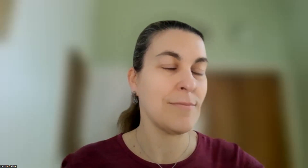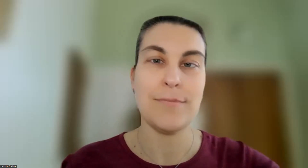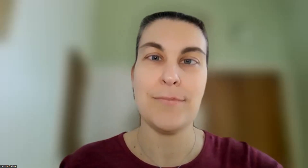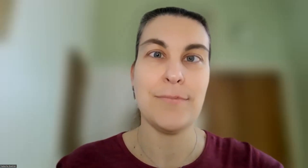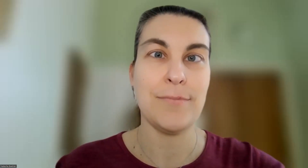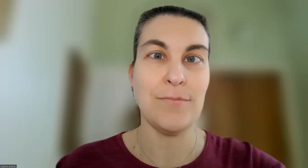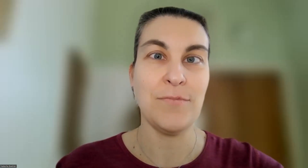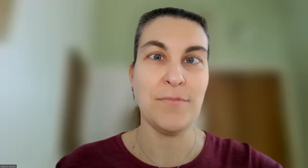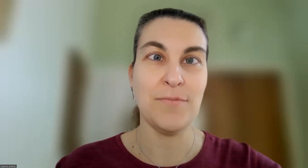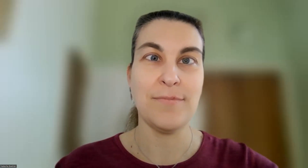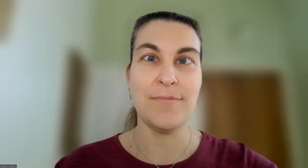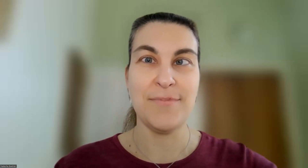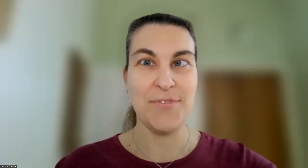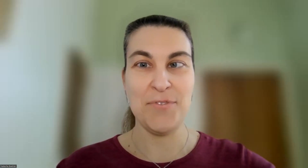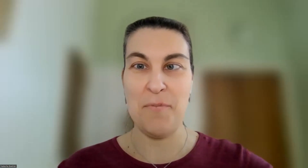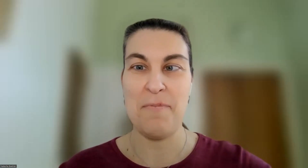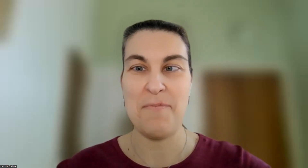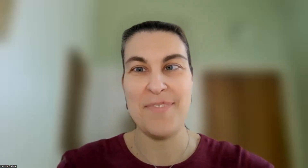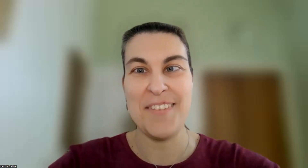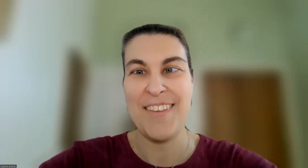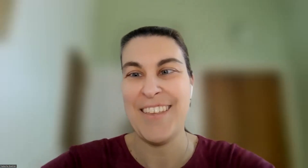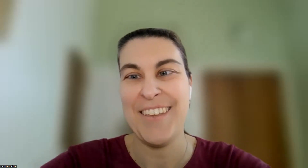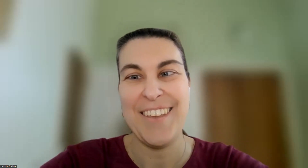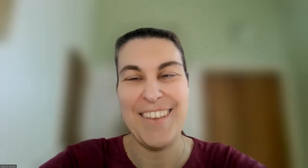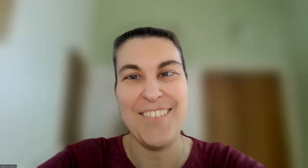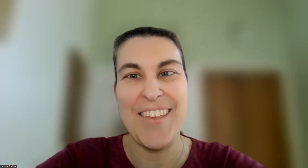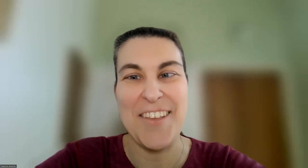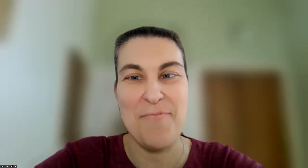Awesome. Thank you so much, Natasha. Natasha: You're welcome.